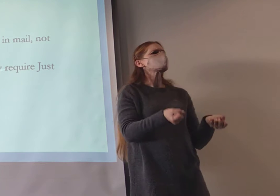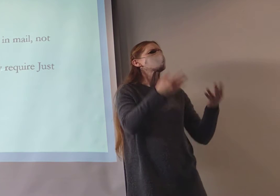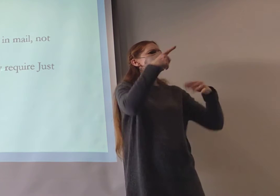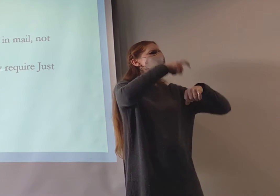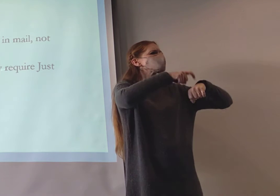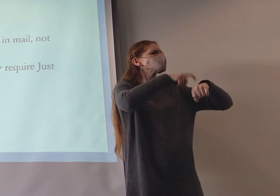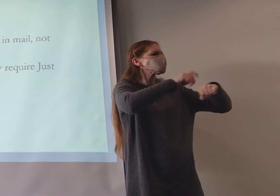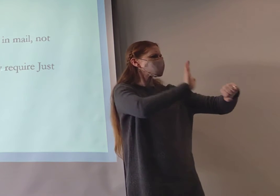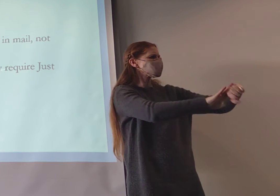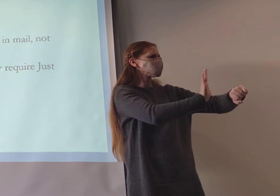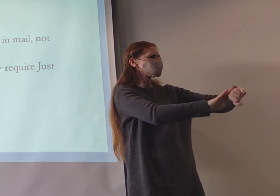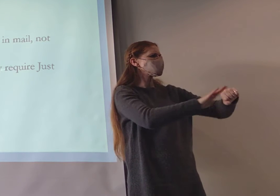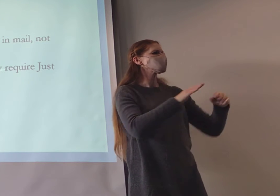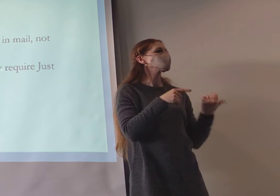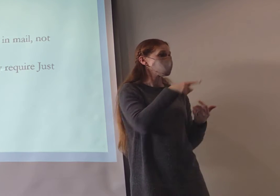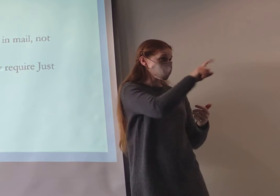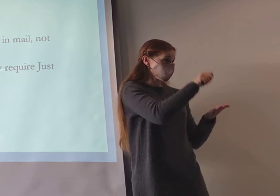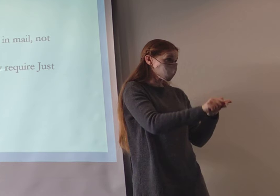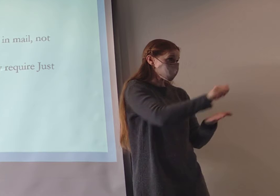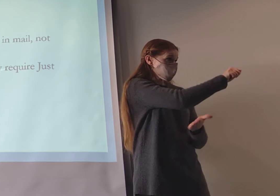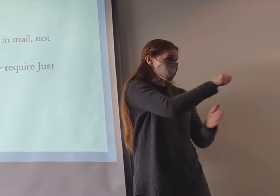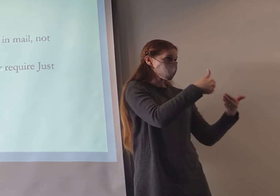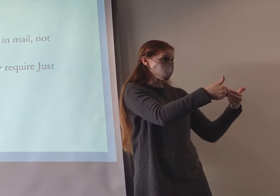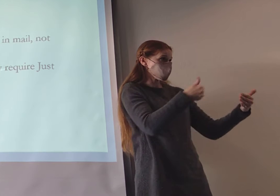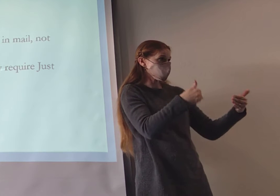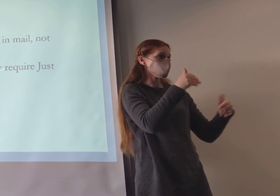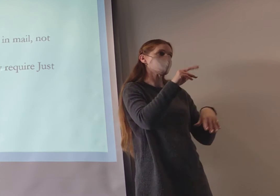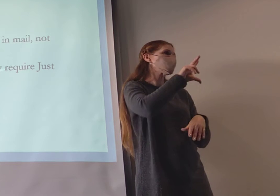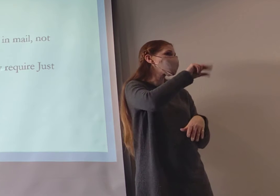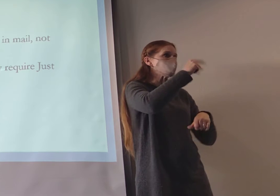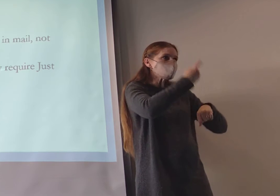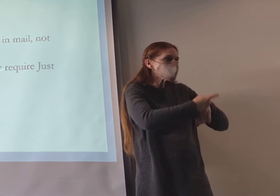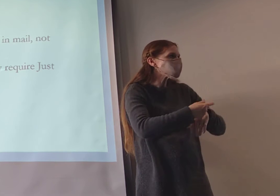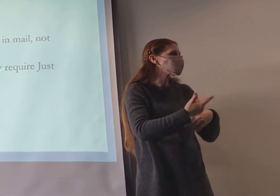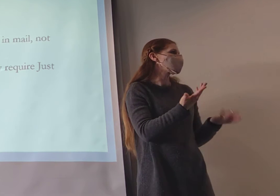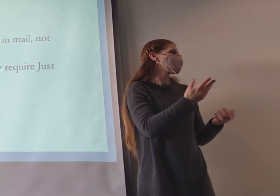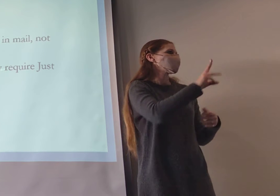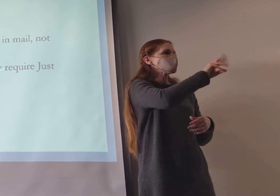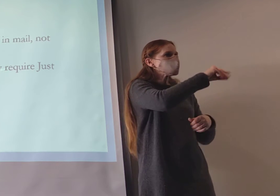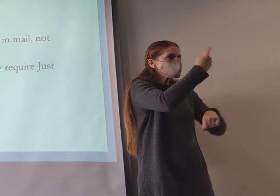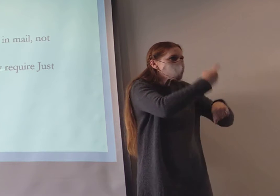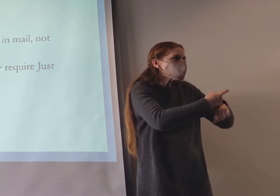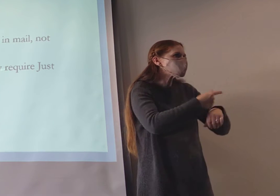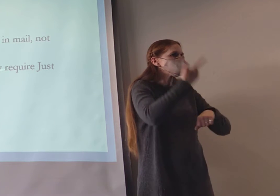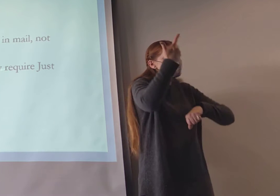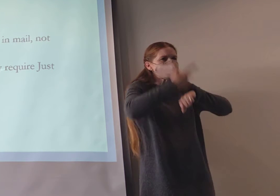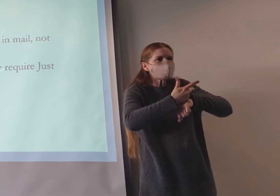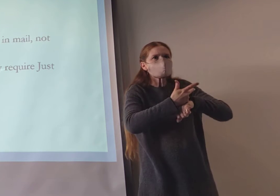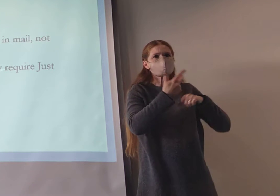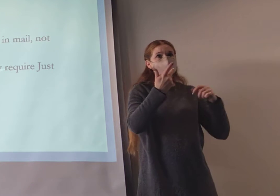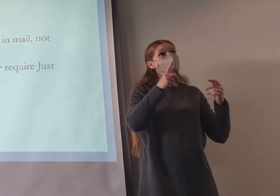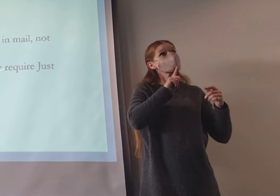It could be 30 days, could be 60 days. It can be three days. It just depends on the reason.